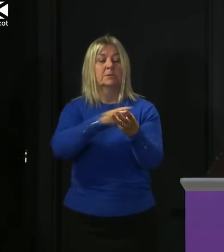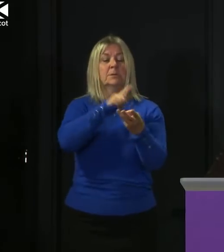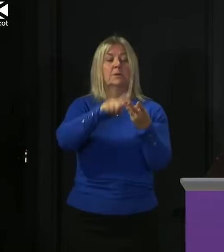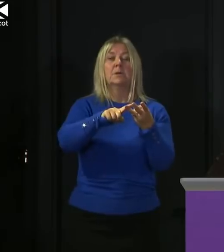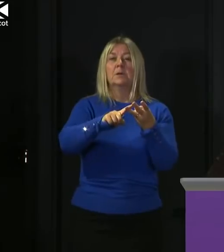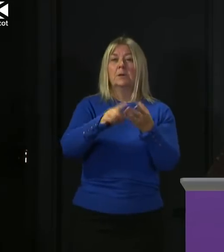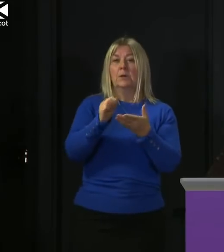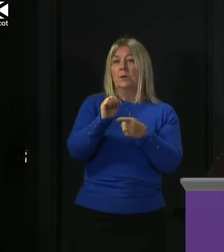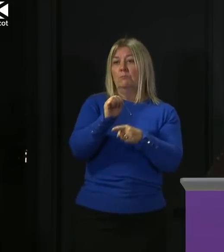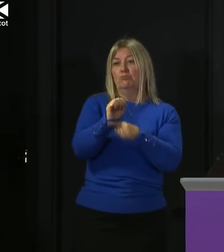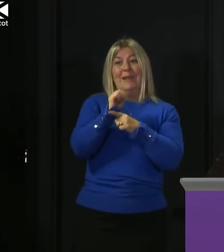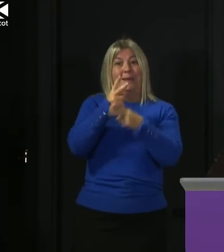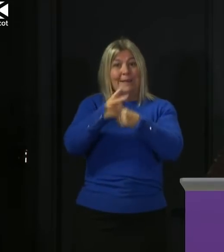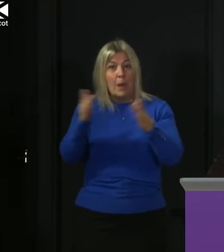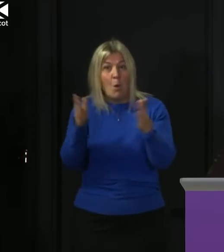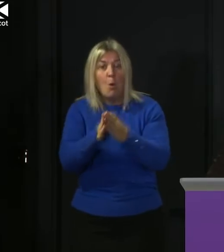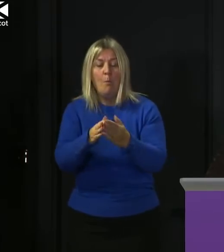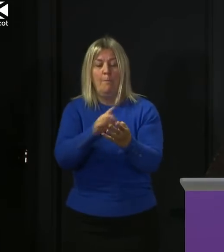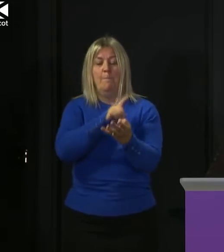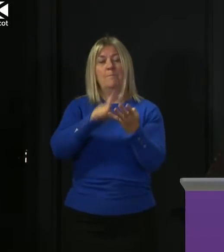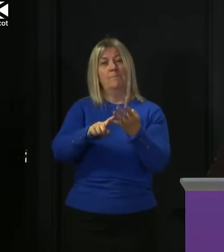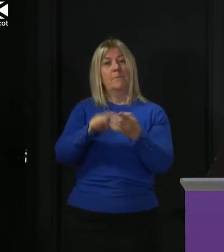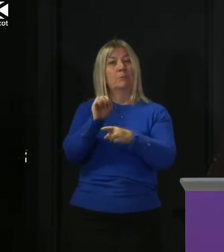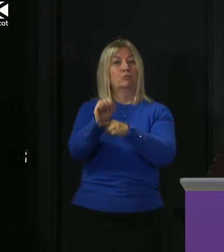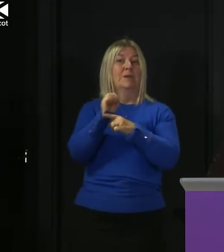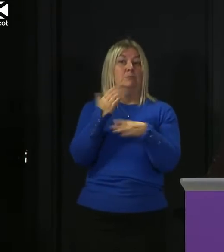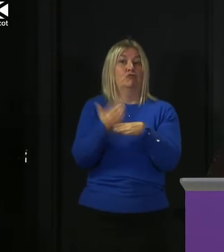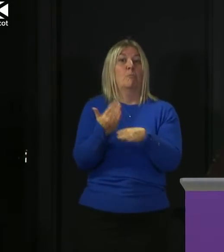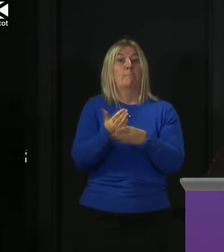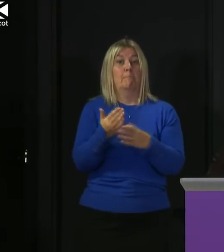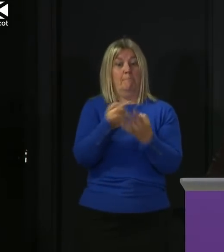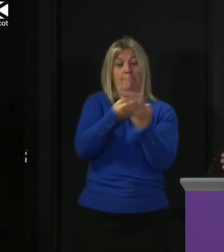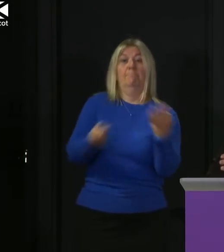livelihoods, as much as possible but to achieve those priorities, we have got to do the other